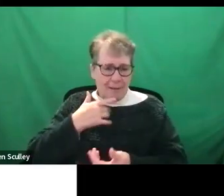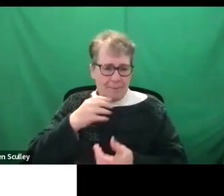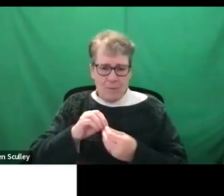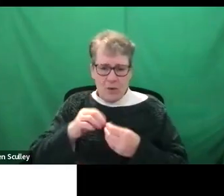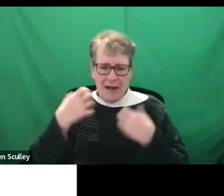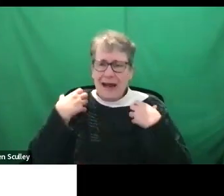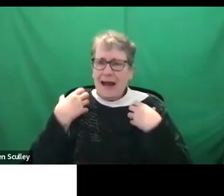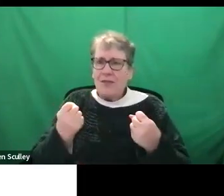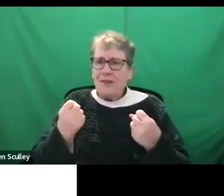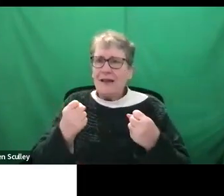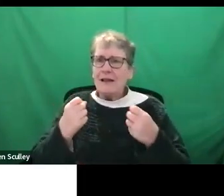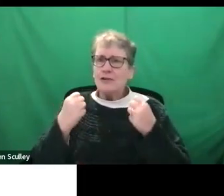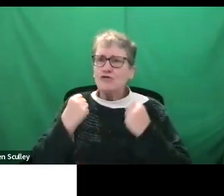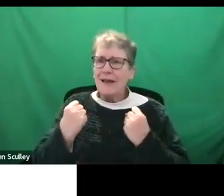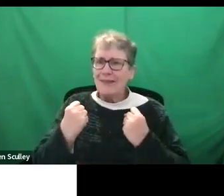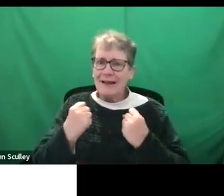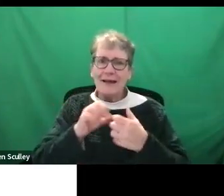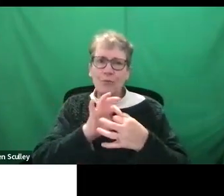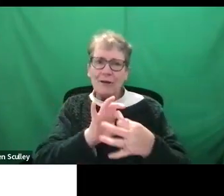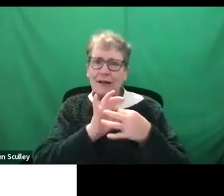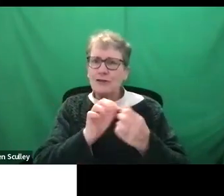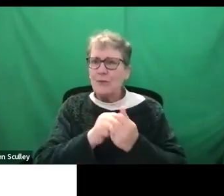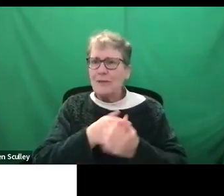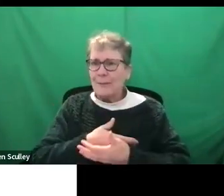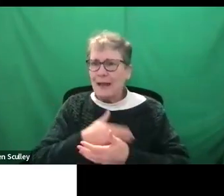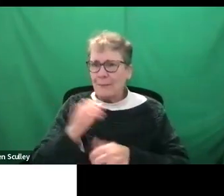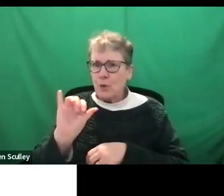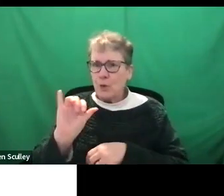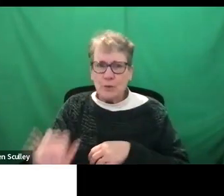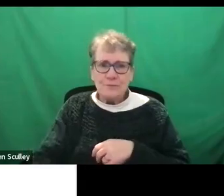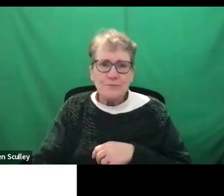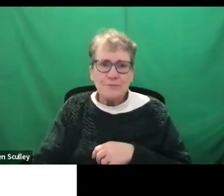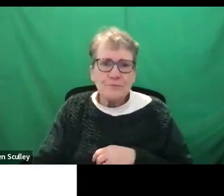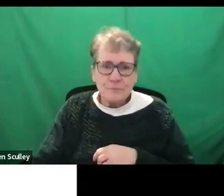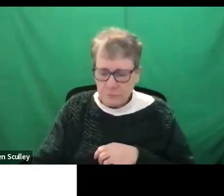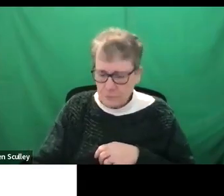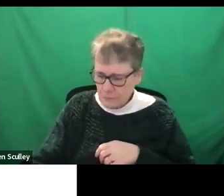This will help with